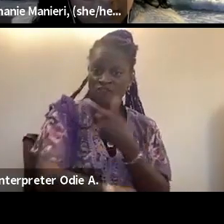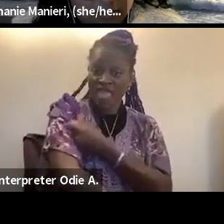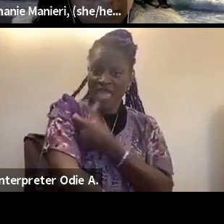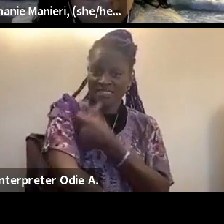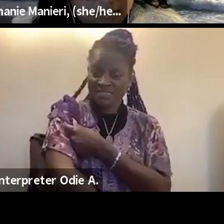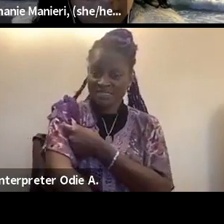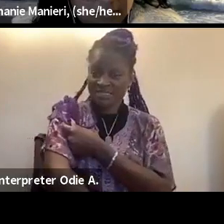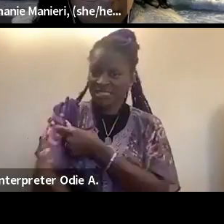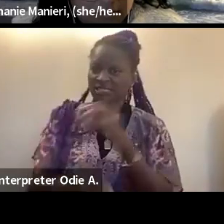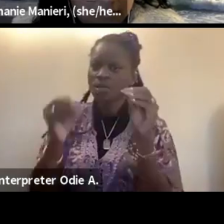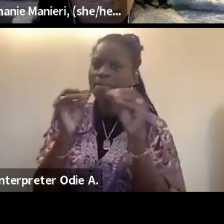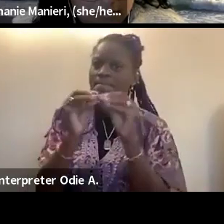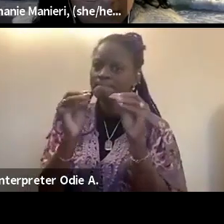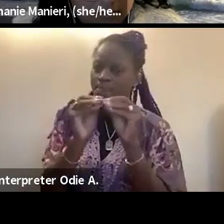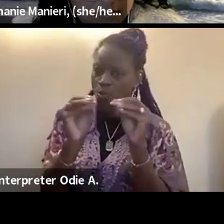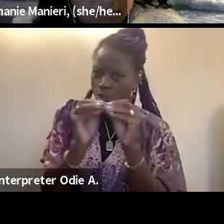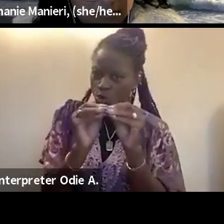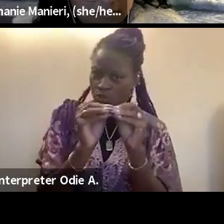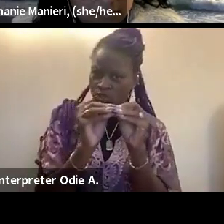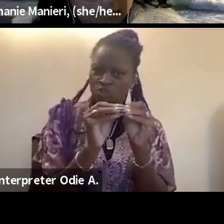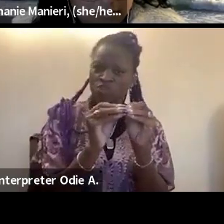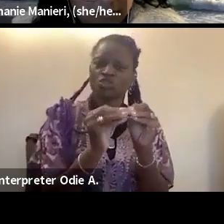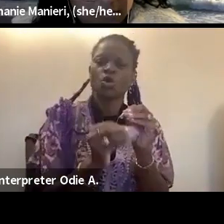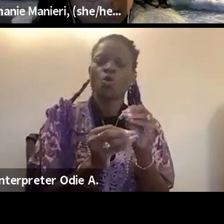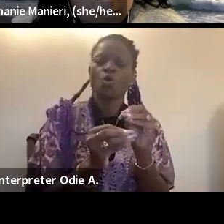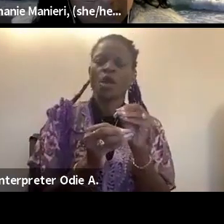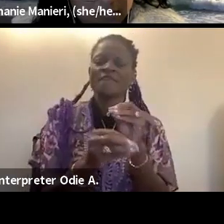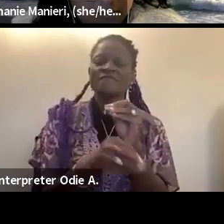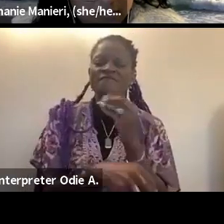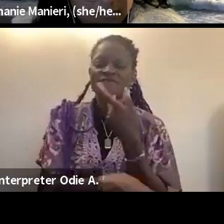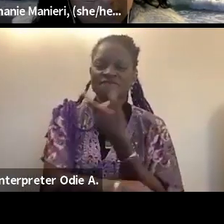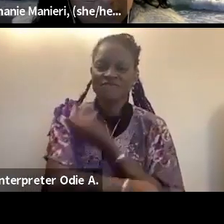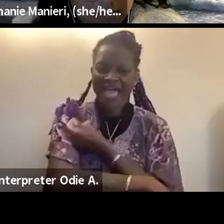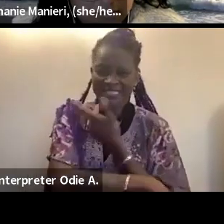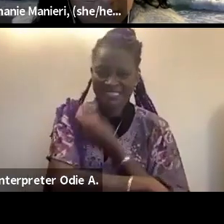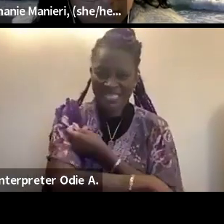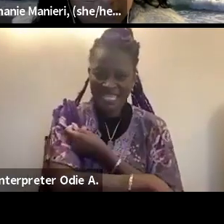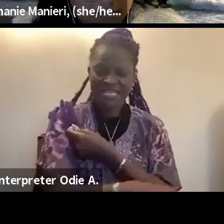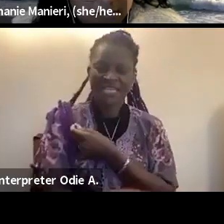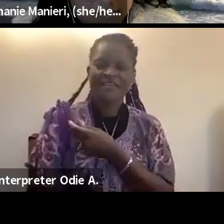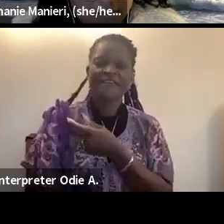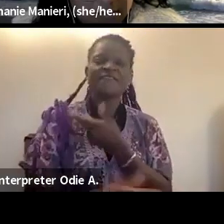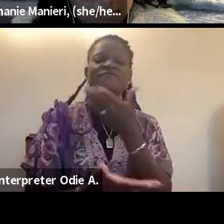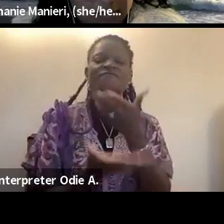So I believe it's a vaccine verification order. Sonoma county is one of the very few